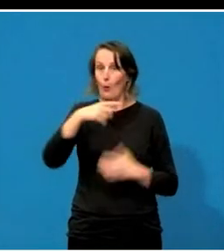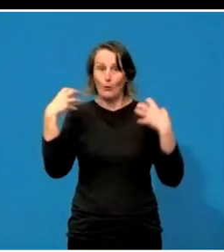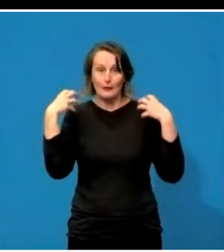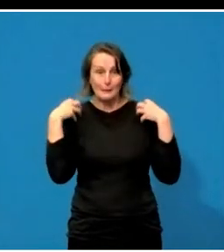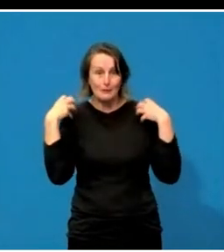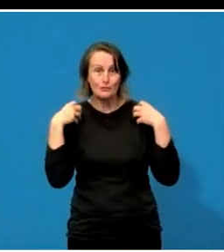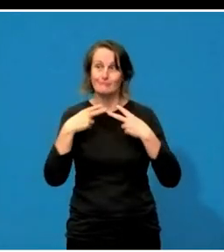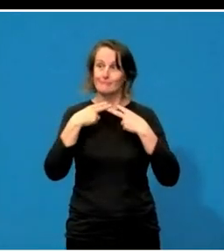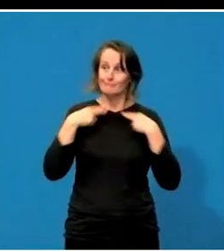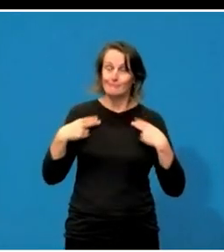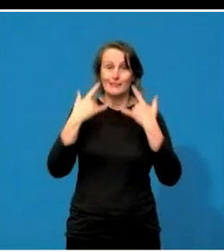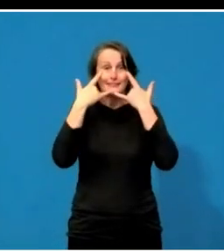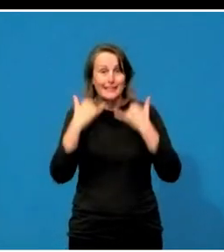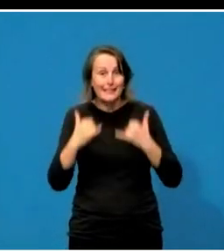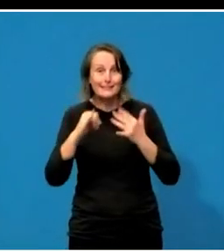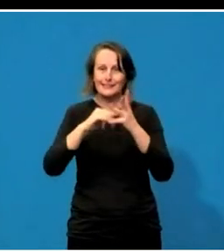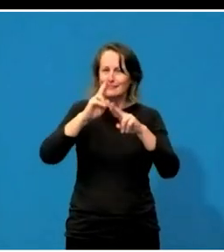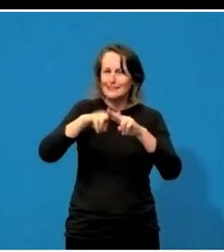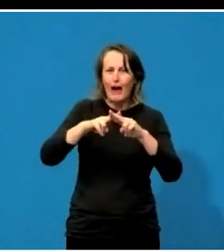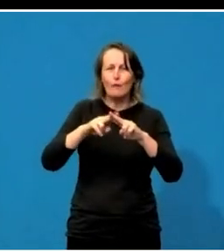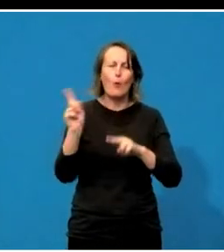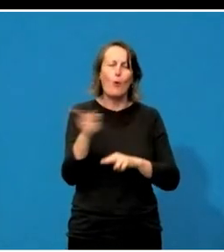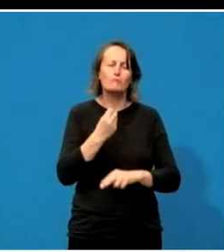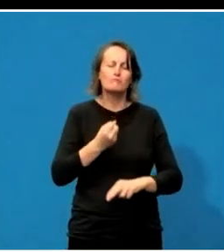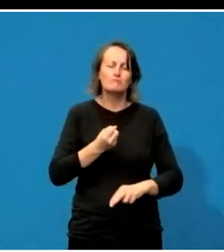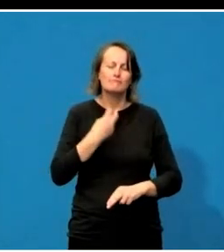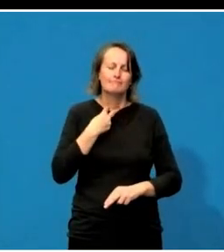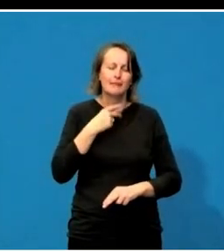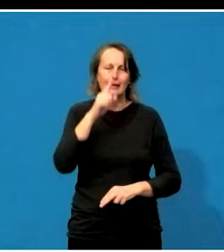Royal Commission staff who had devoted so much time and effort to preparing the